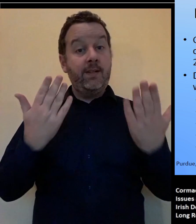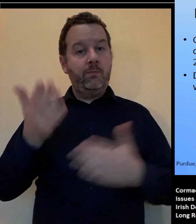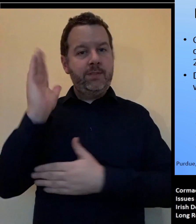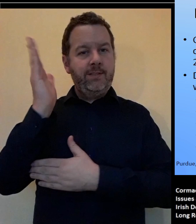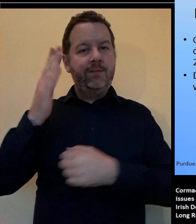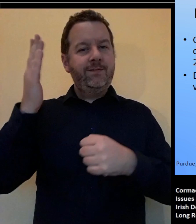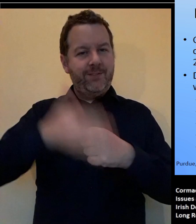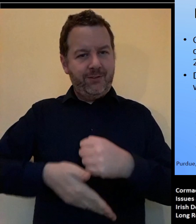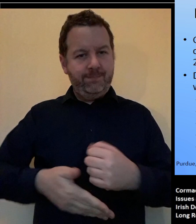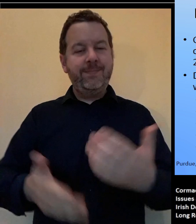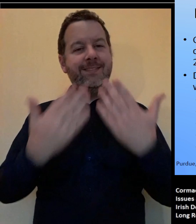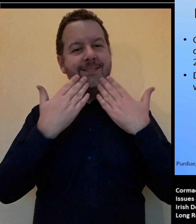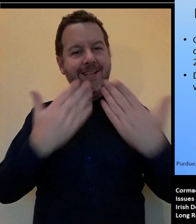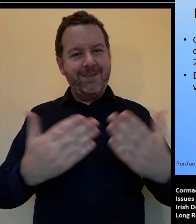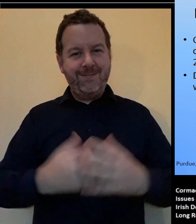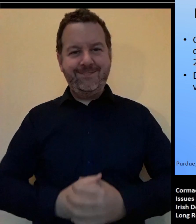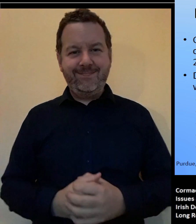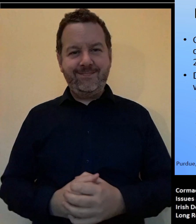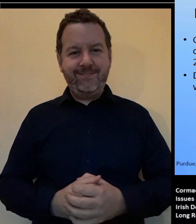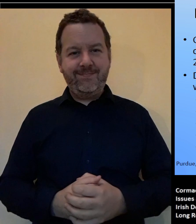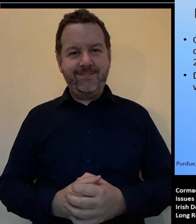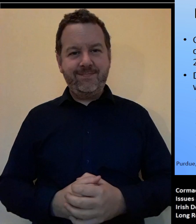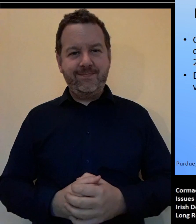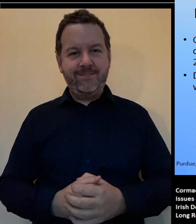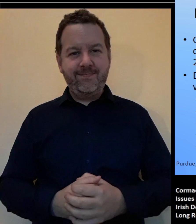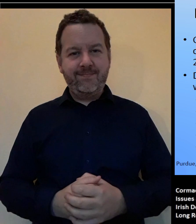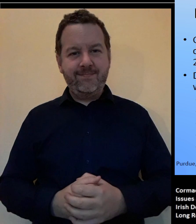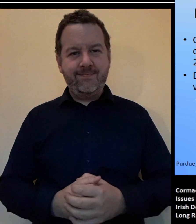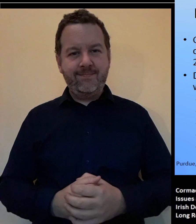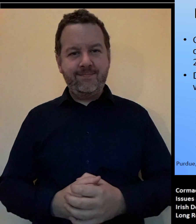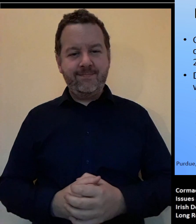Thank you!